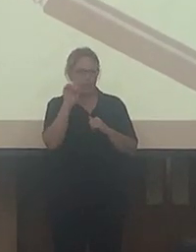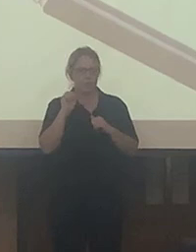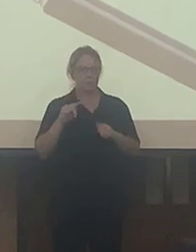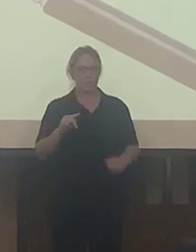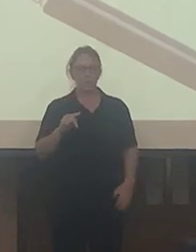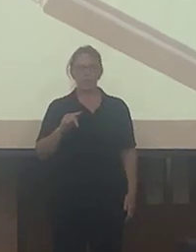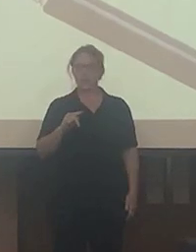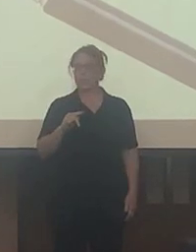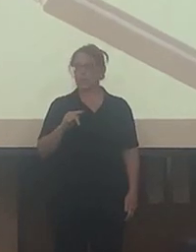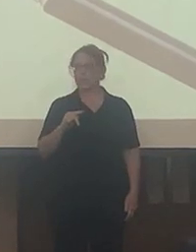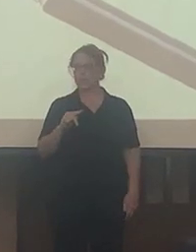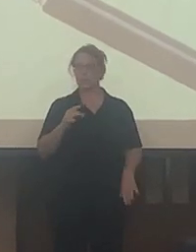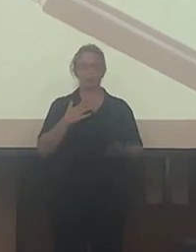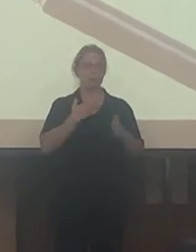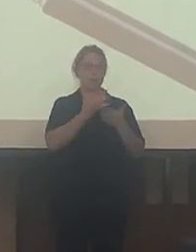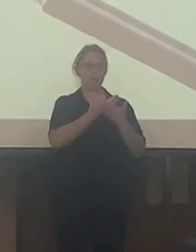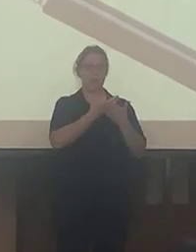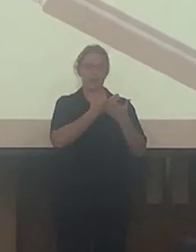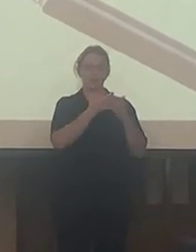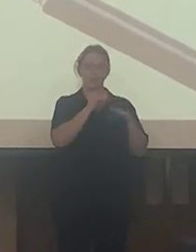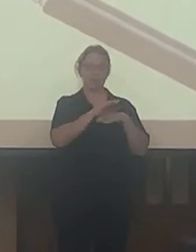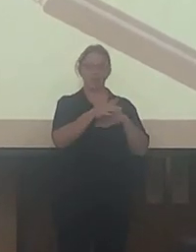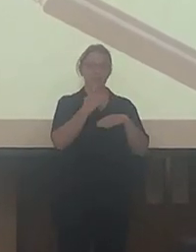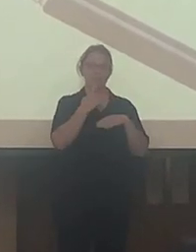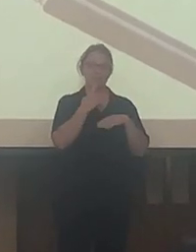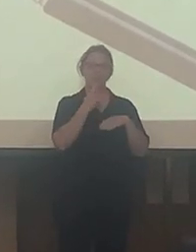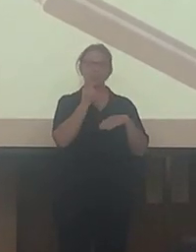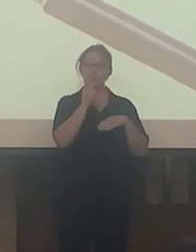no way my financial advisor always says don't do with your money but you can't explain to a